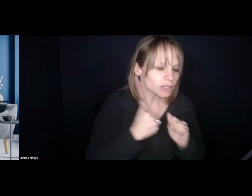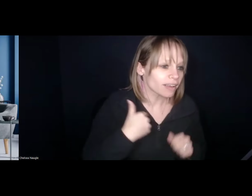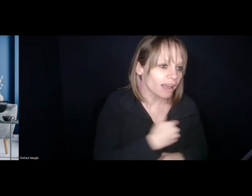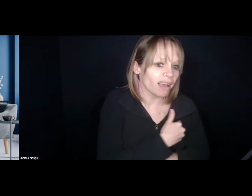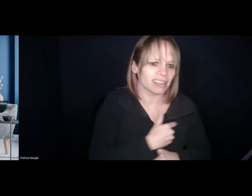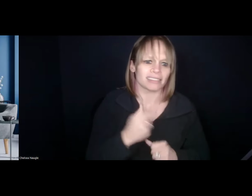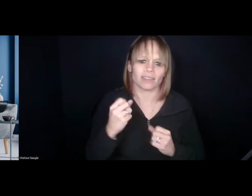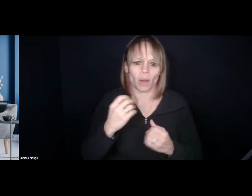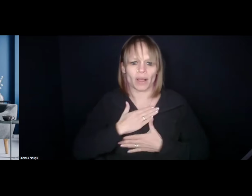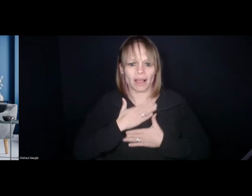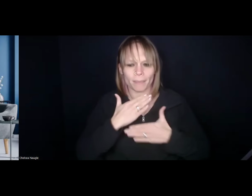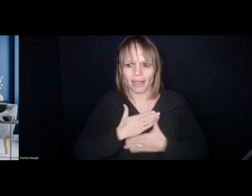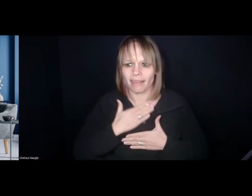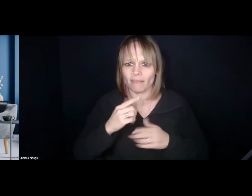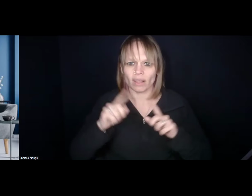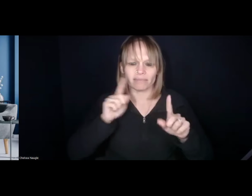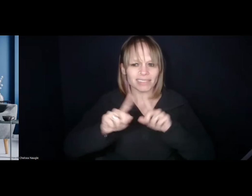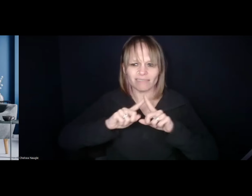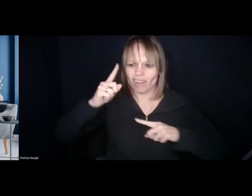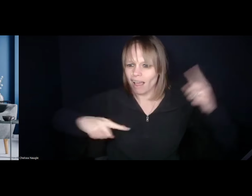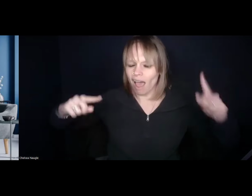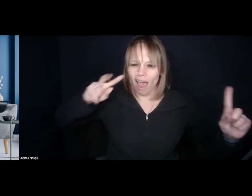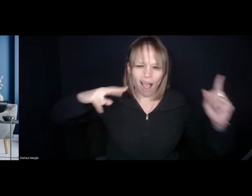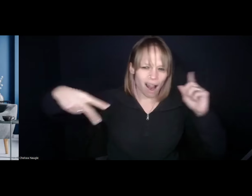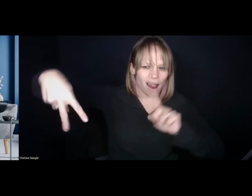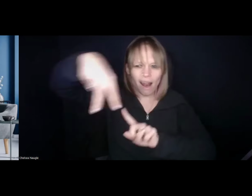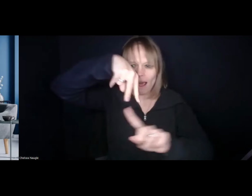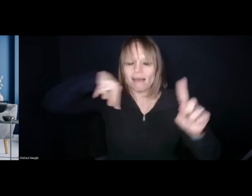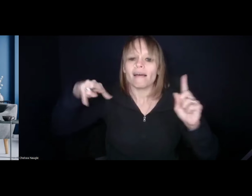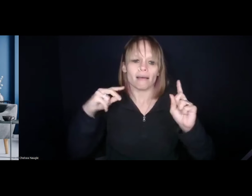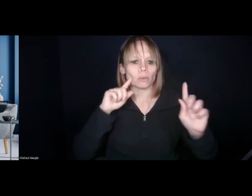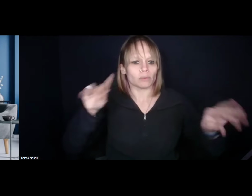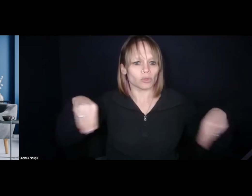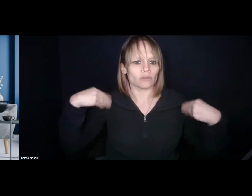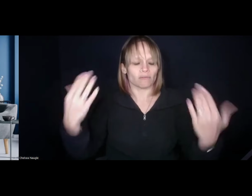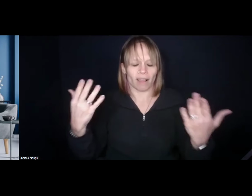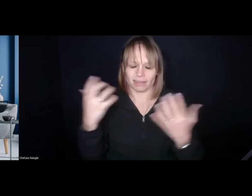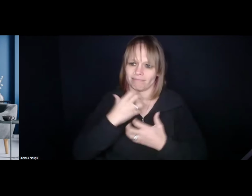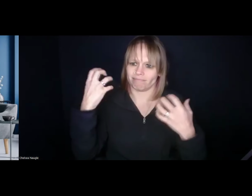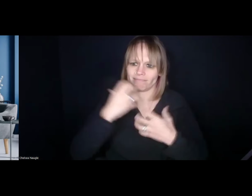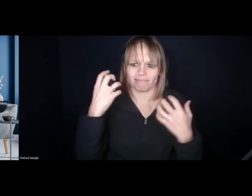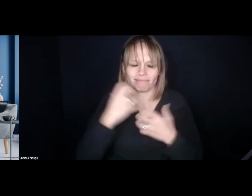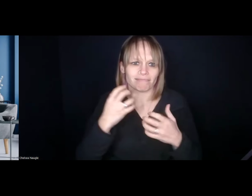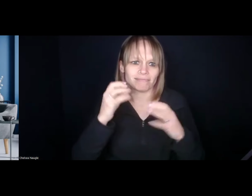for the variety of perspectives which brought richness to the conversation. Thank you for an incredibly informative